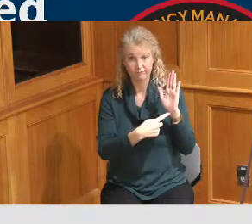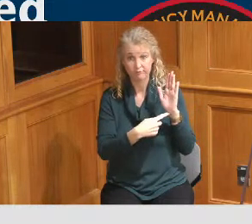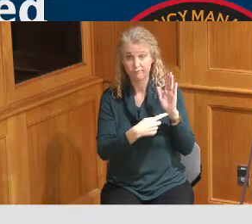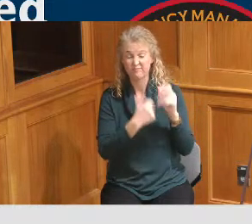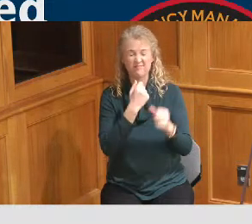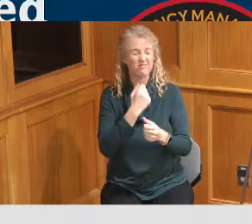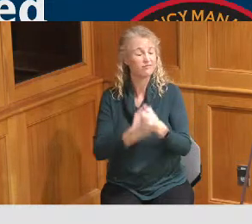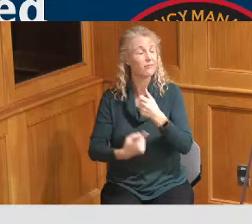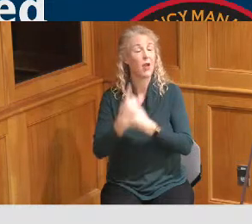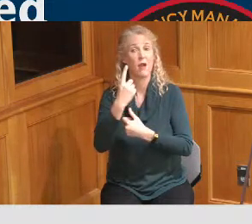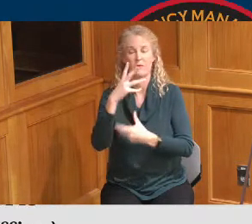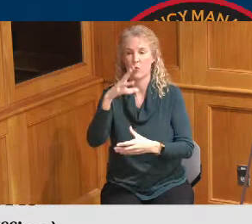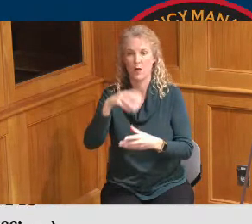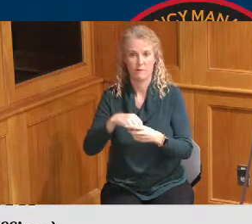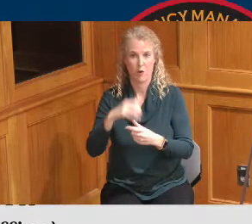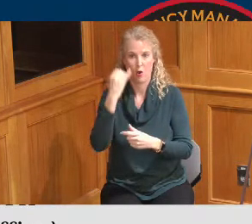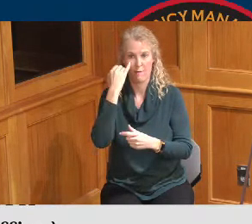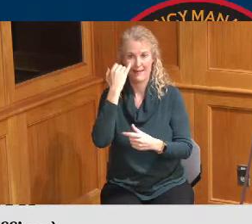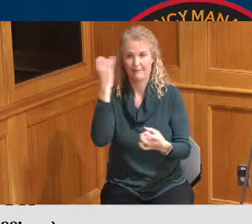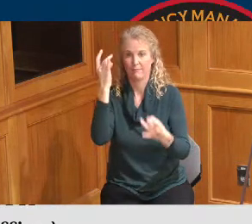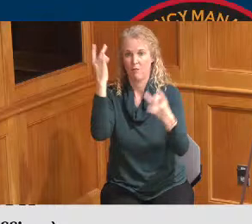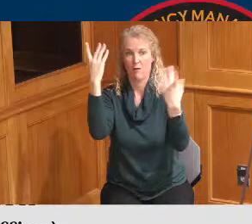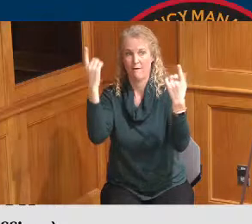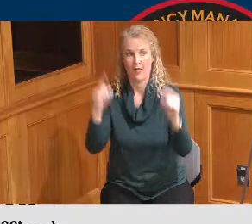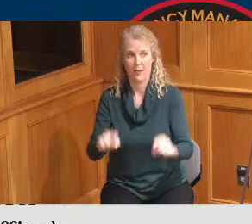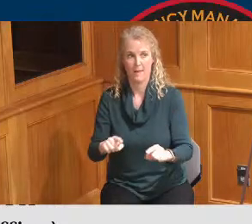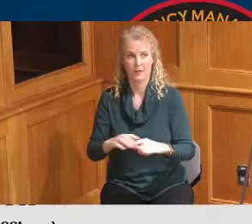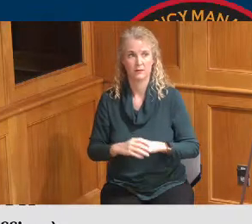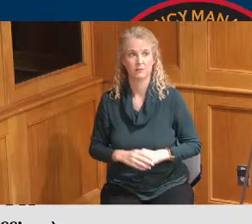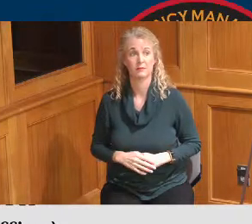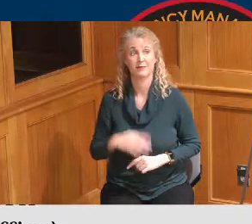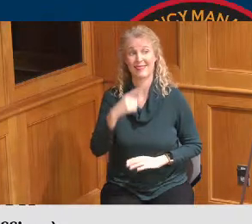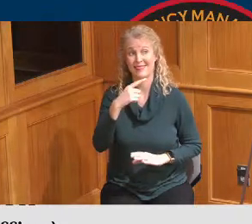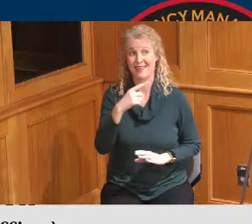all hands on deck in a Disaster Response when we write the EOP this is how it's structured and this